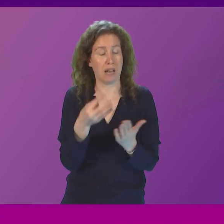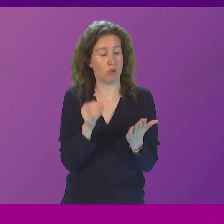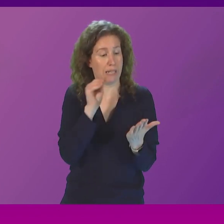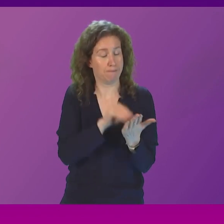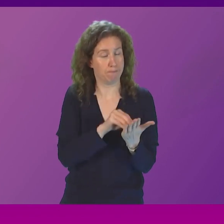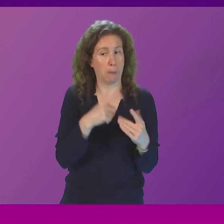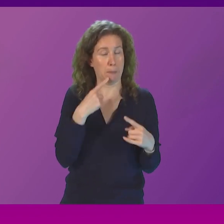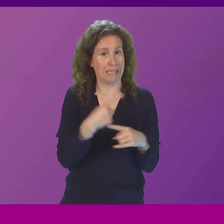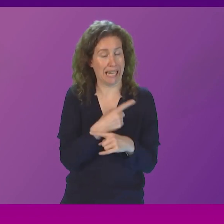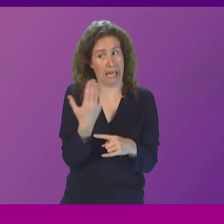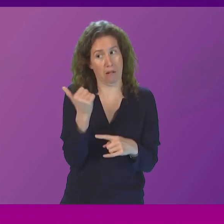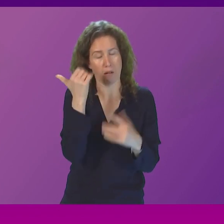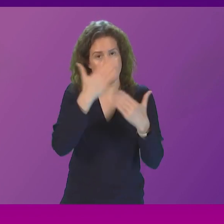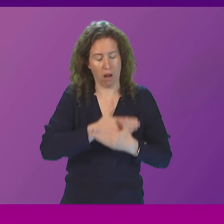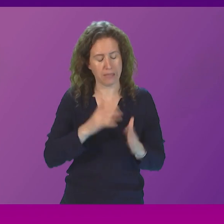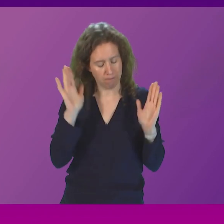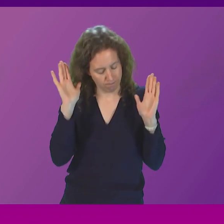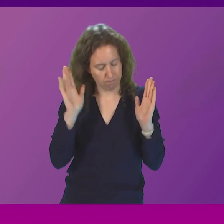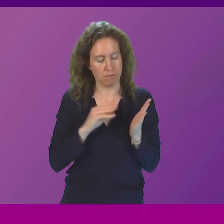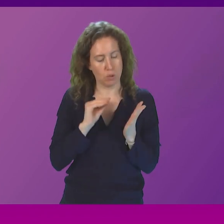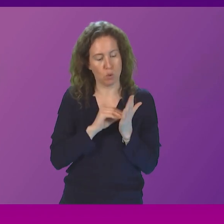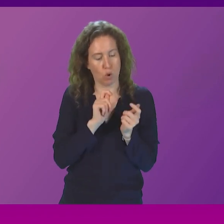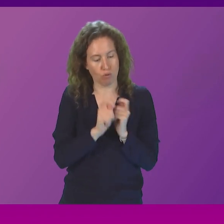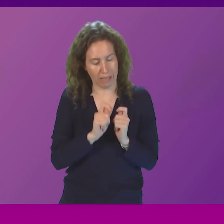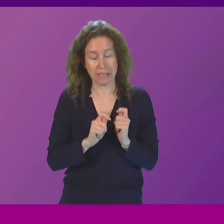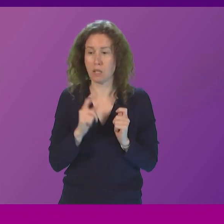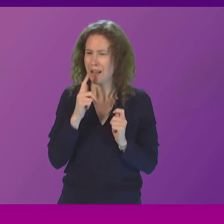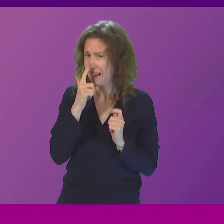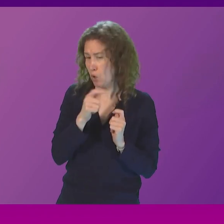chamber last night, will the Presiding Officer advise the First Minister on how he might